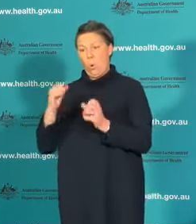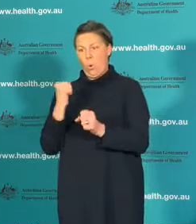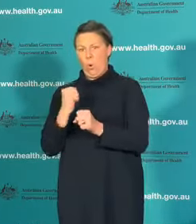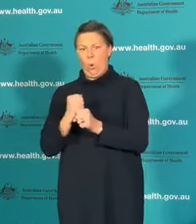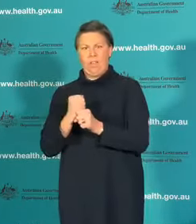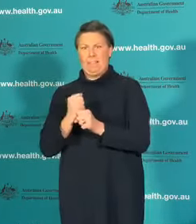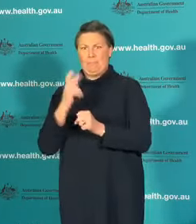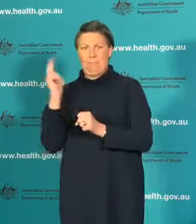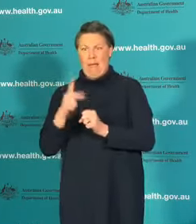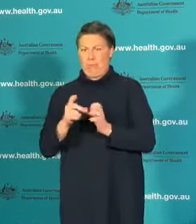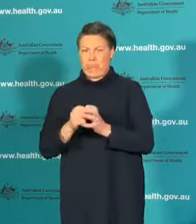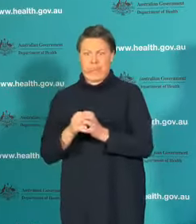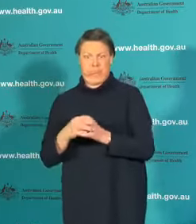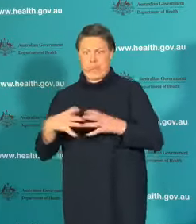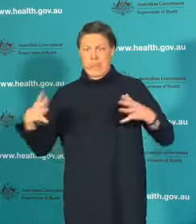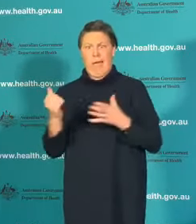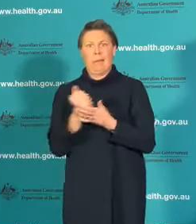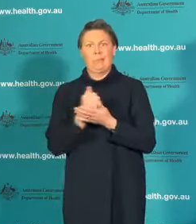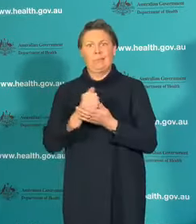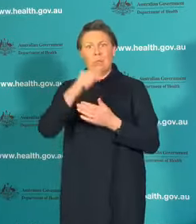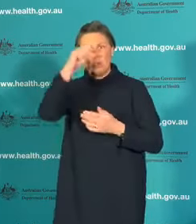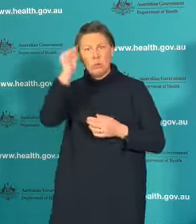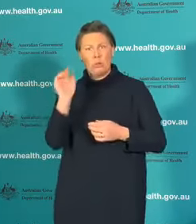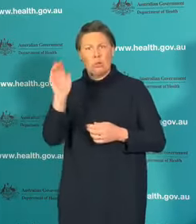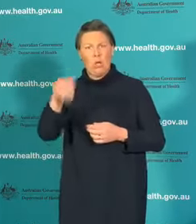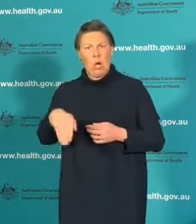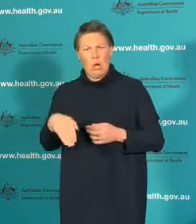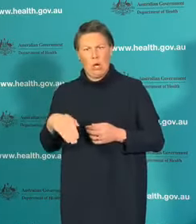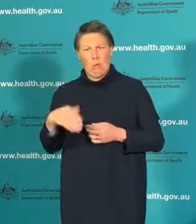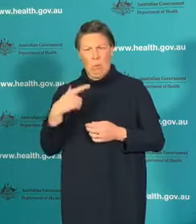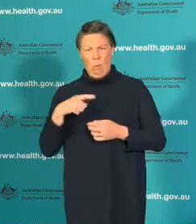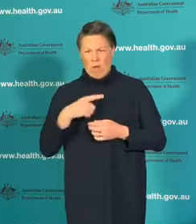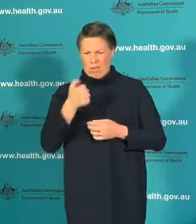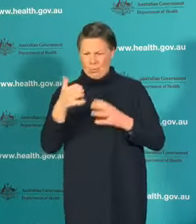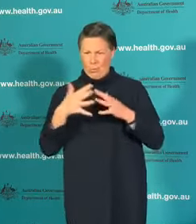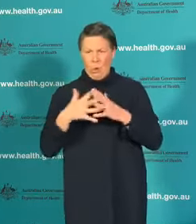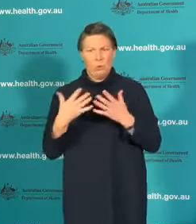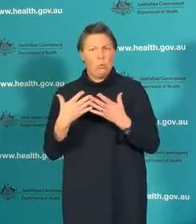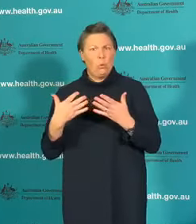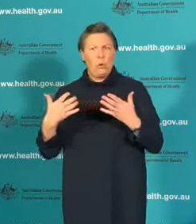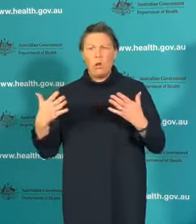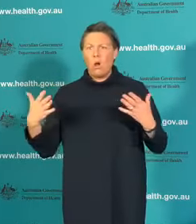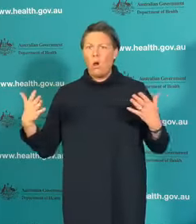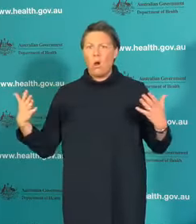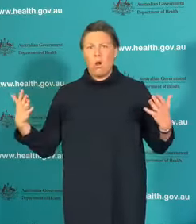Okay and a question about a delay of six weeks between providing advice early when restrictions were coming off